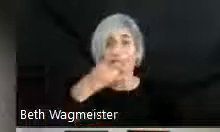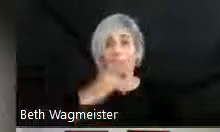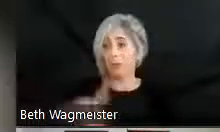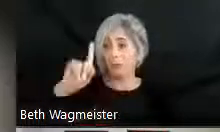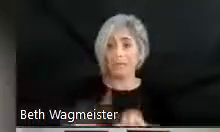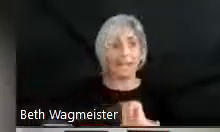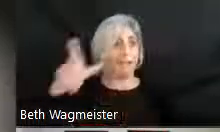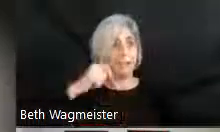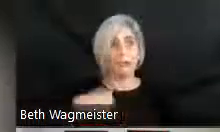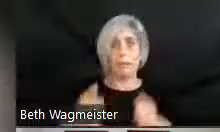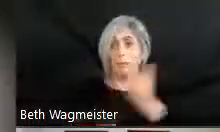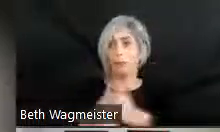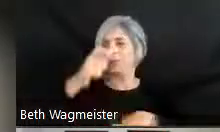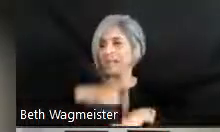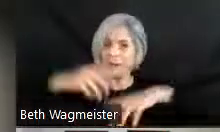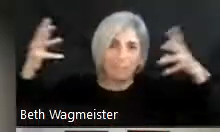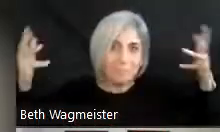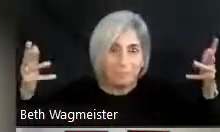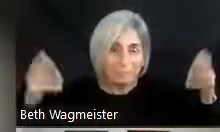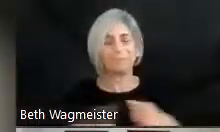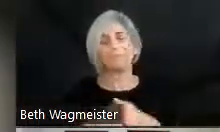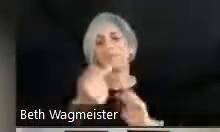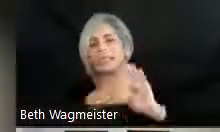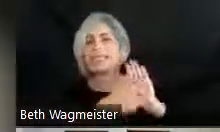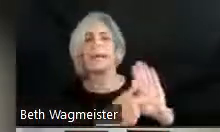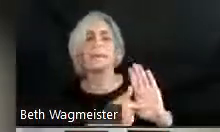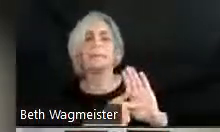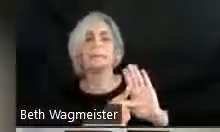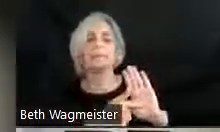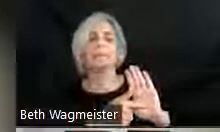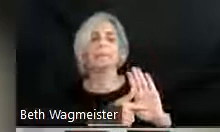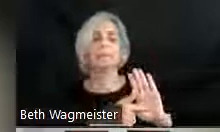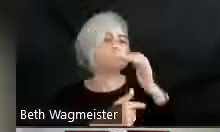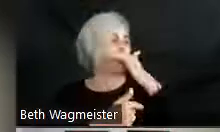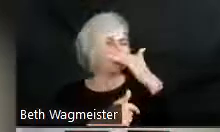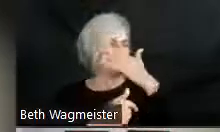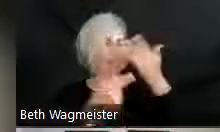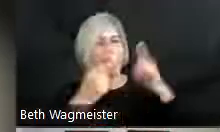of the time. Let's give an example of how something like this would go. We introduce